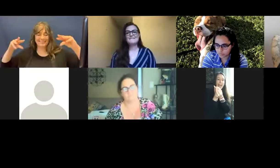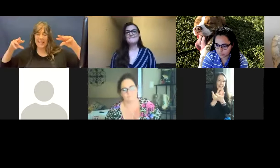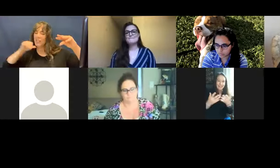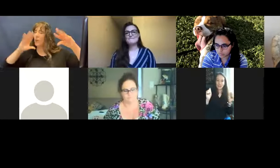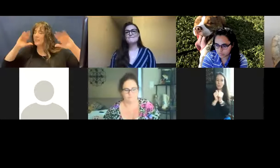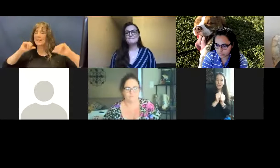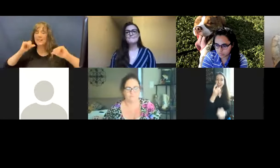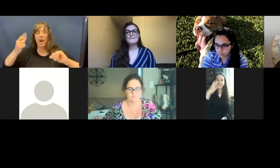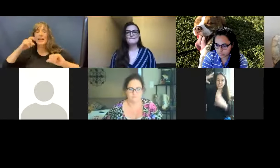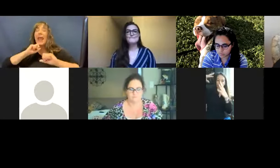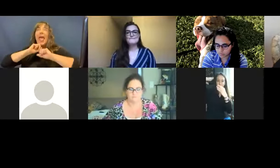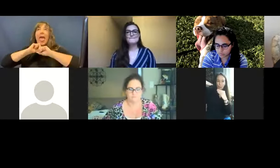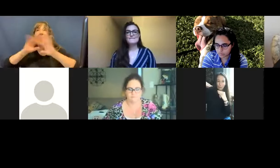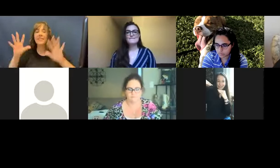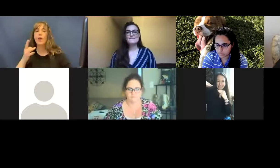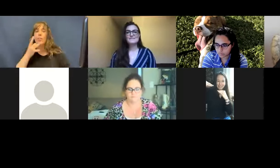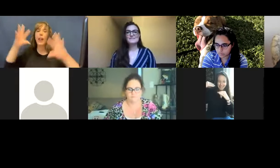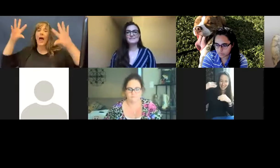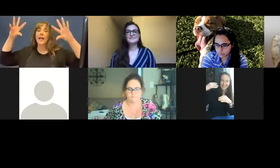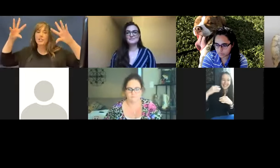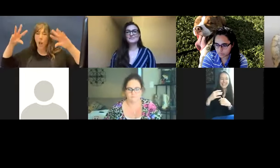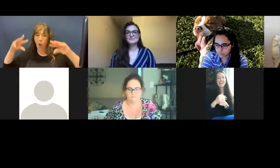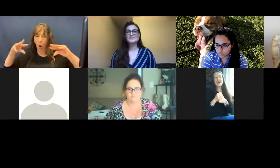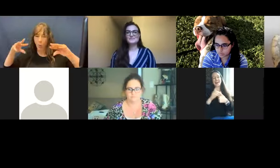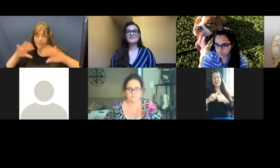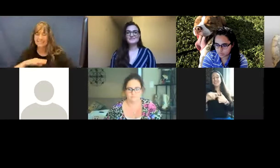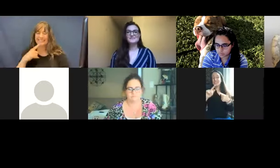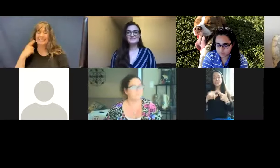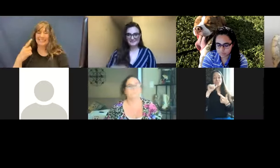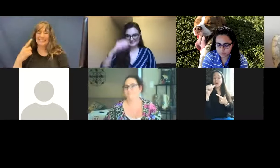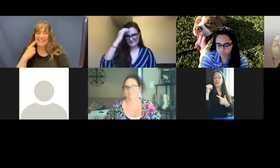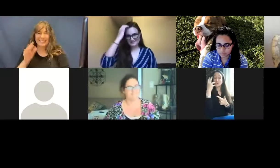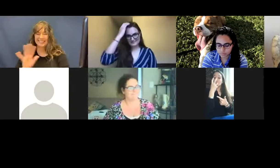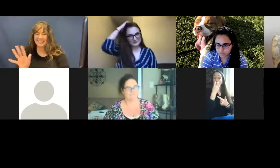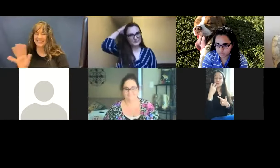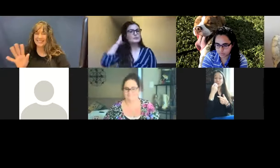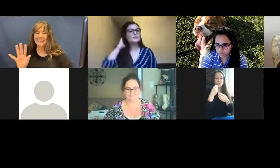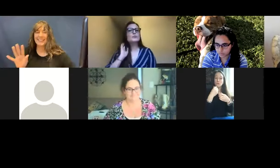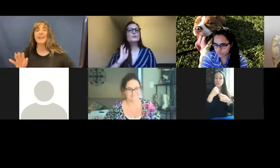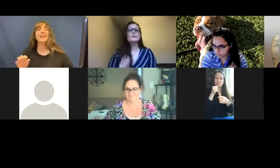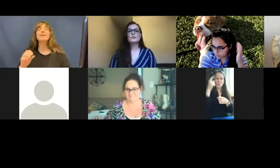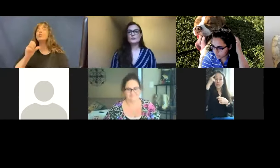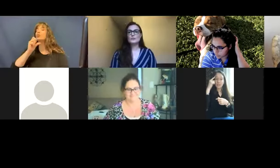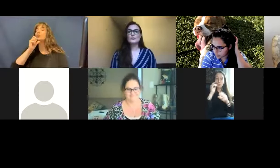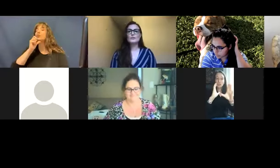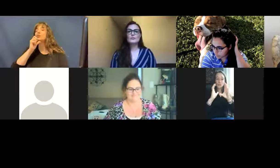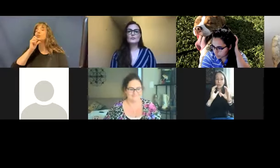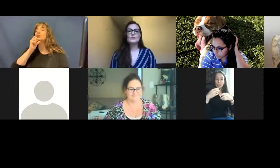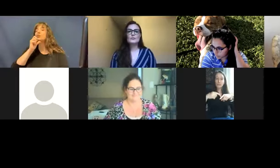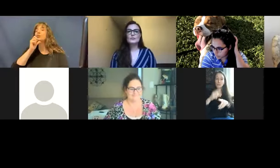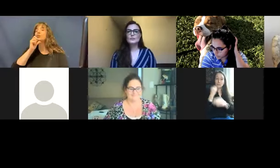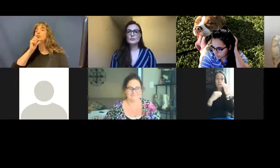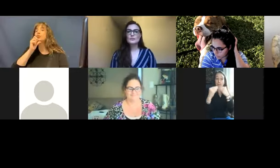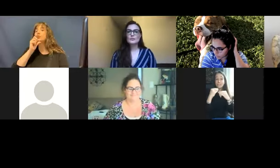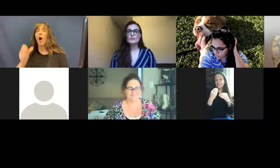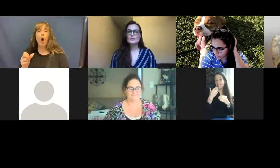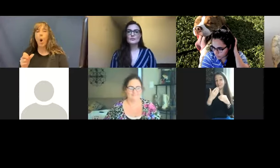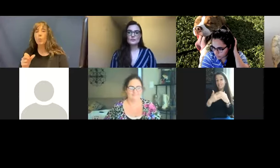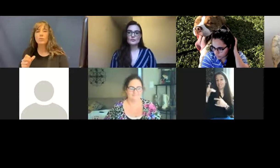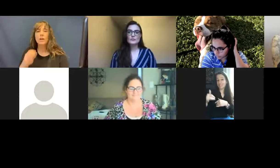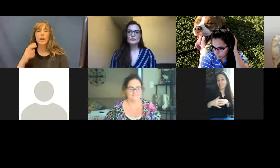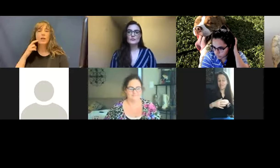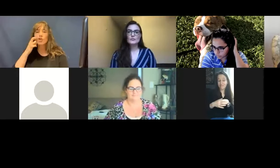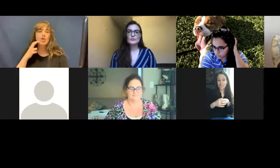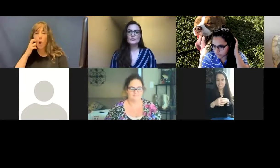anything with lights low. Don't think you can communicate during a meal easily. It's